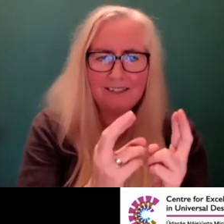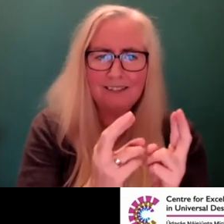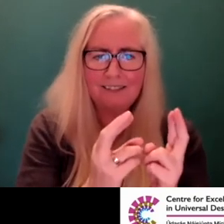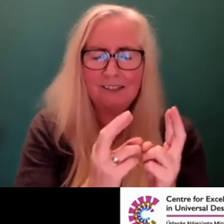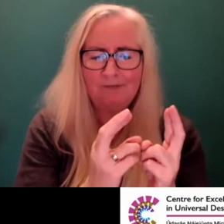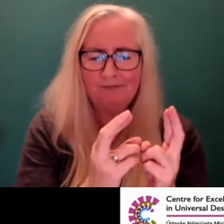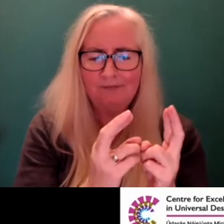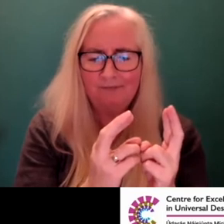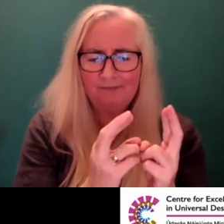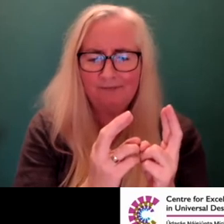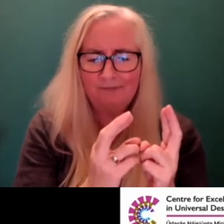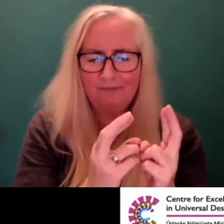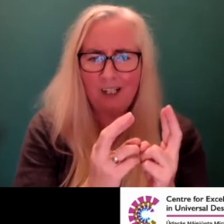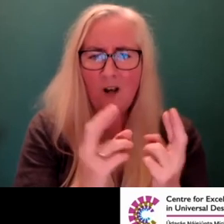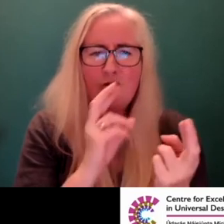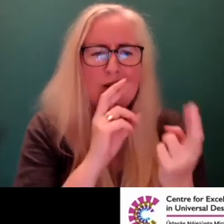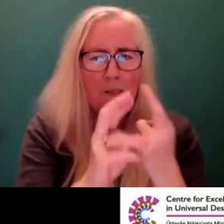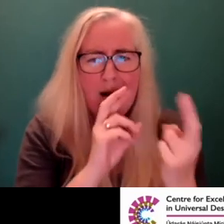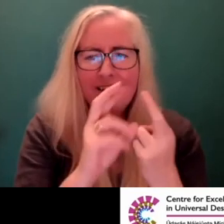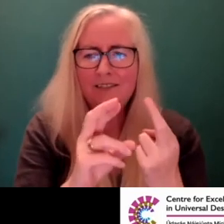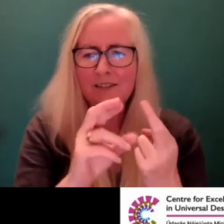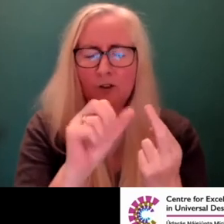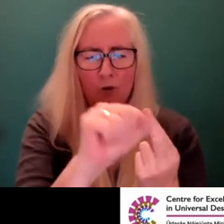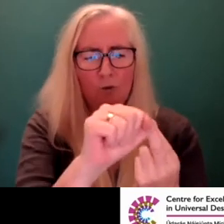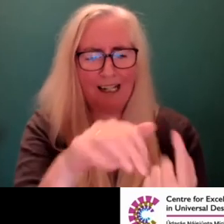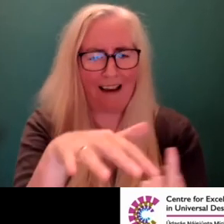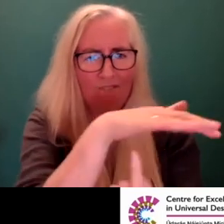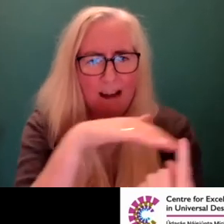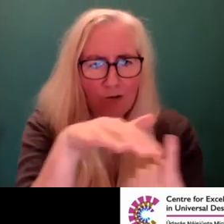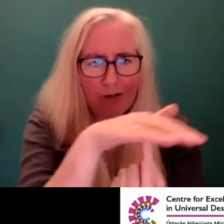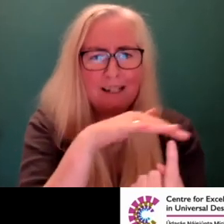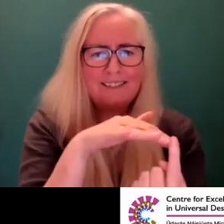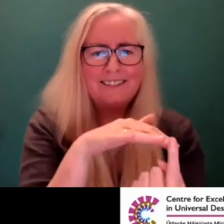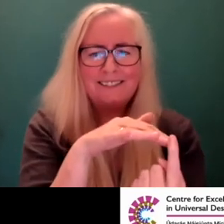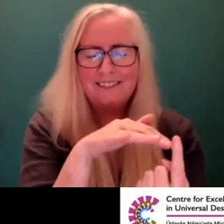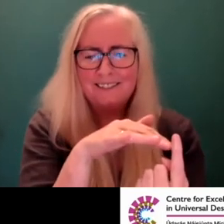you know, the response to the environment, you know, the role some of